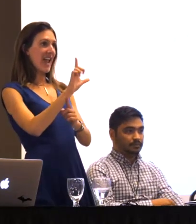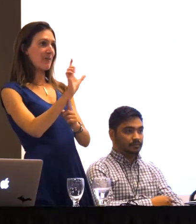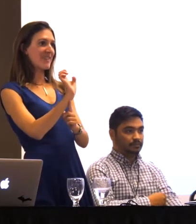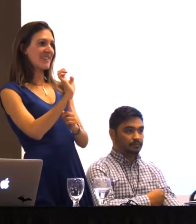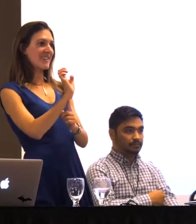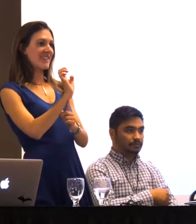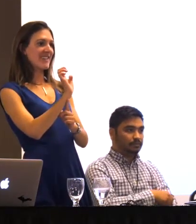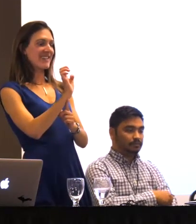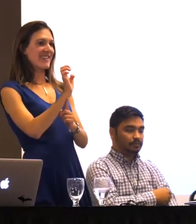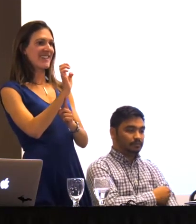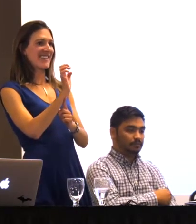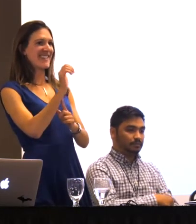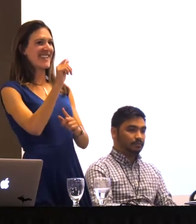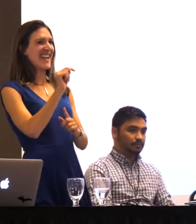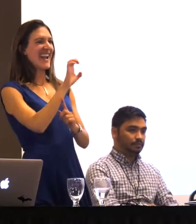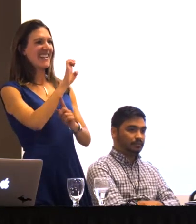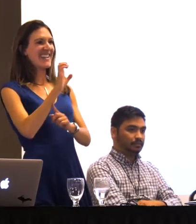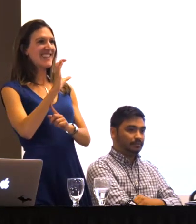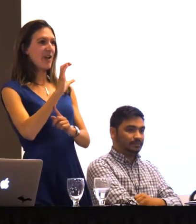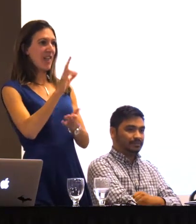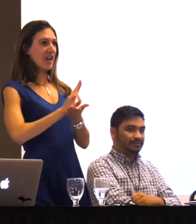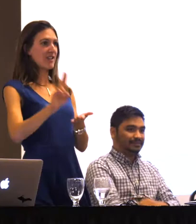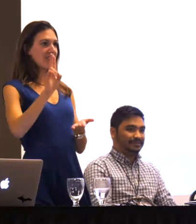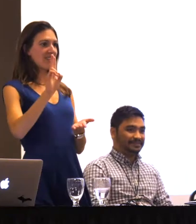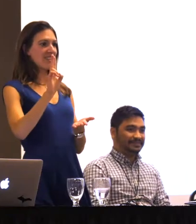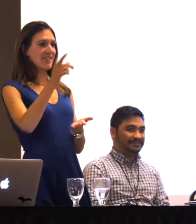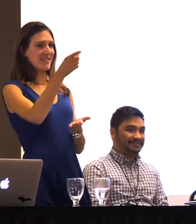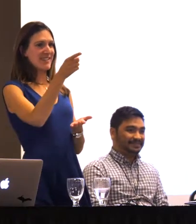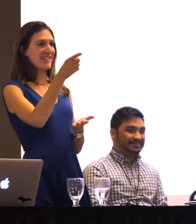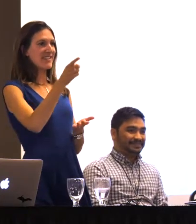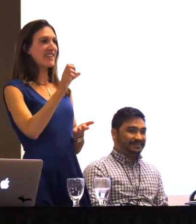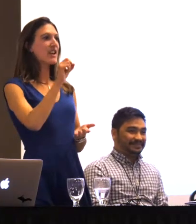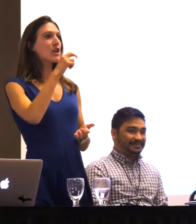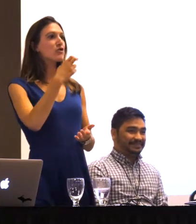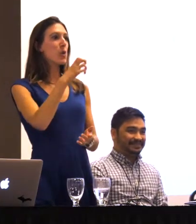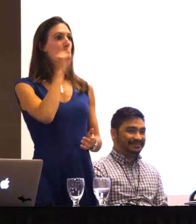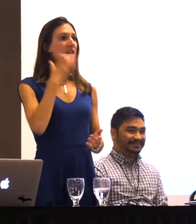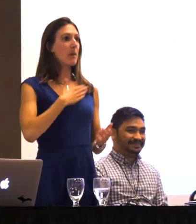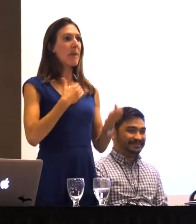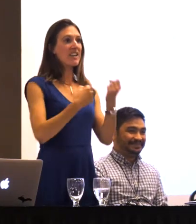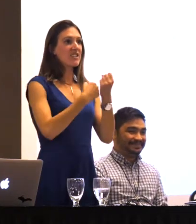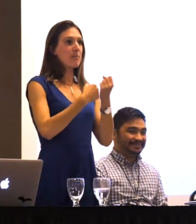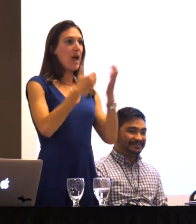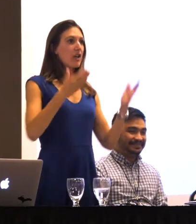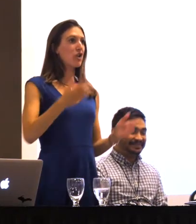Michelle Eble at East Carolina University